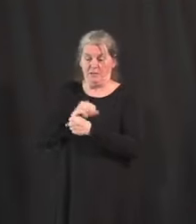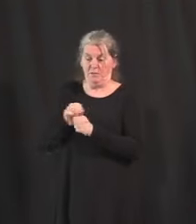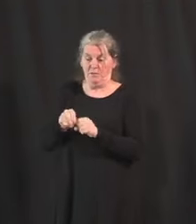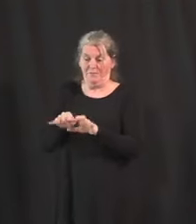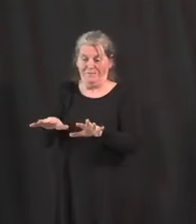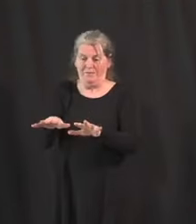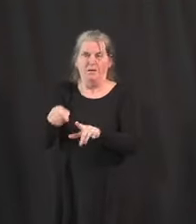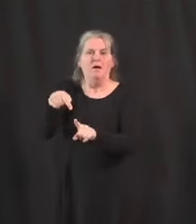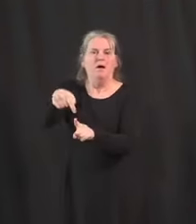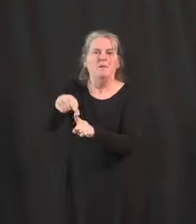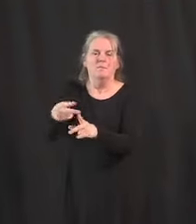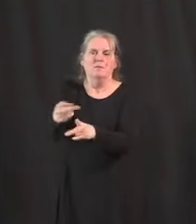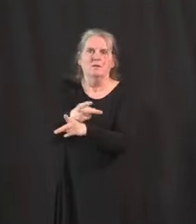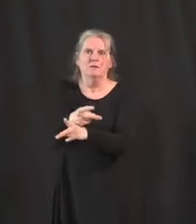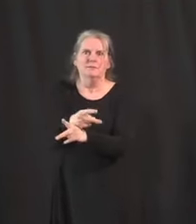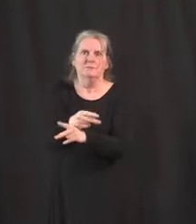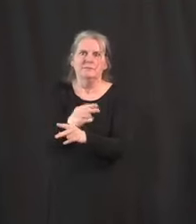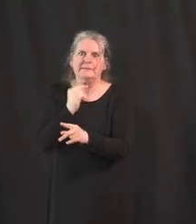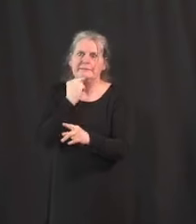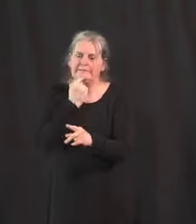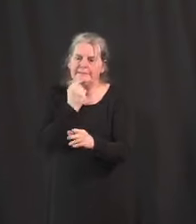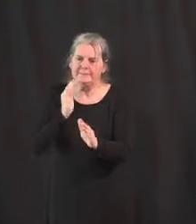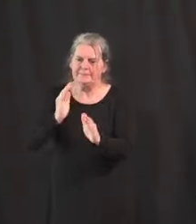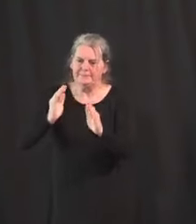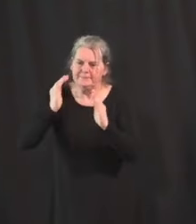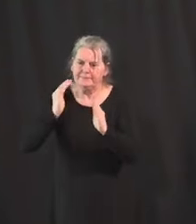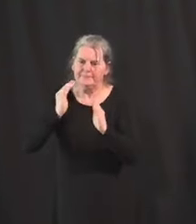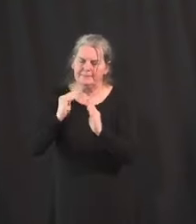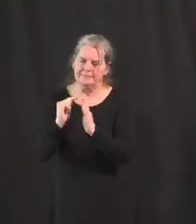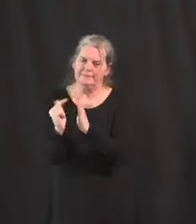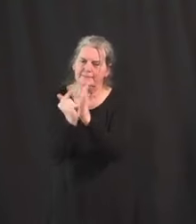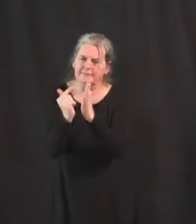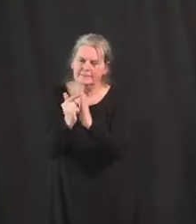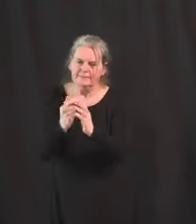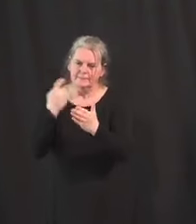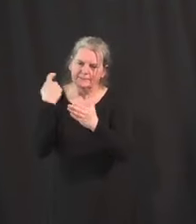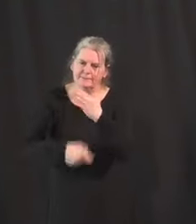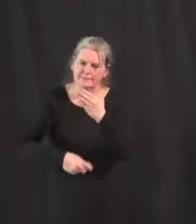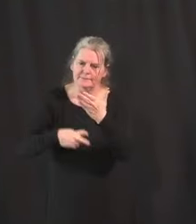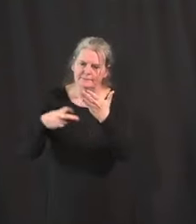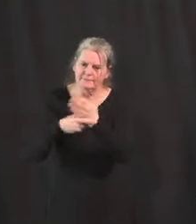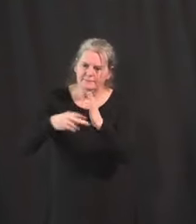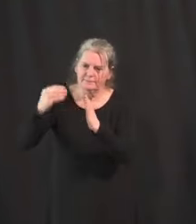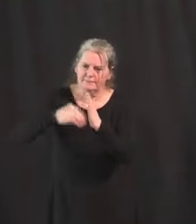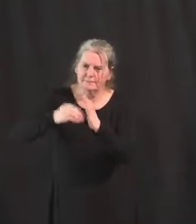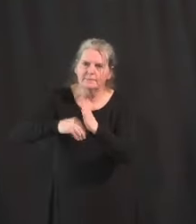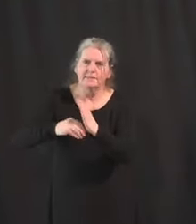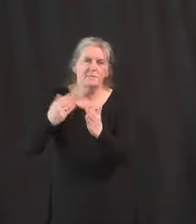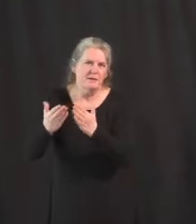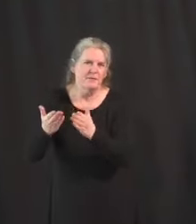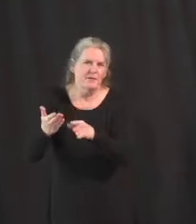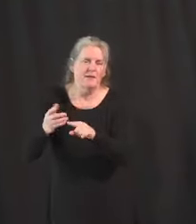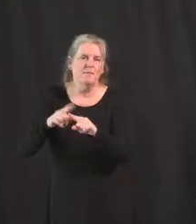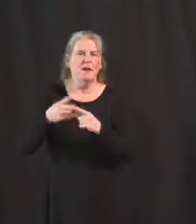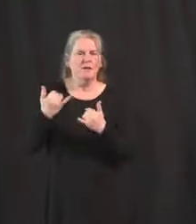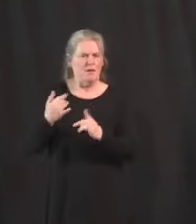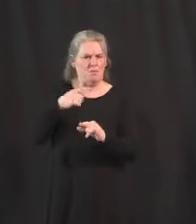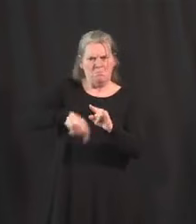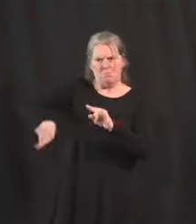BRING MORE URGENCY TO MAKING IT MANDATORY. BUT AT THIS STAGE, WE'RE SEEING GOOD COMPLIANCE. WE'RE SEEING REALLY GOOD